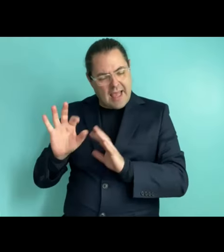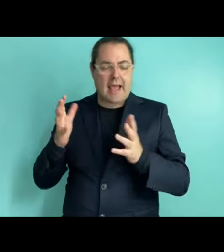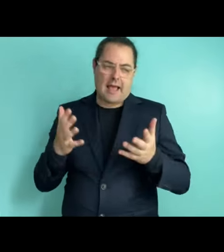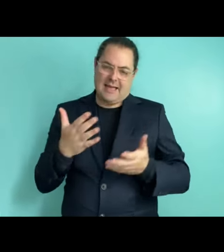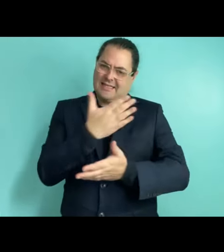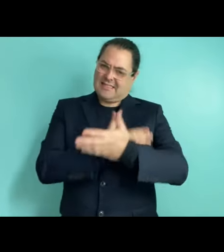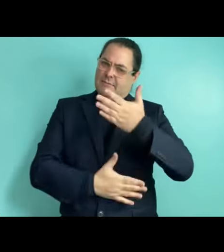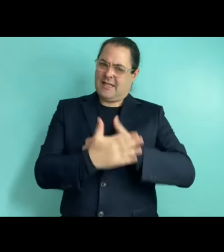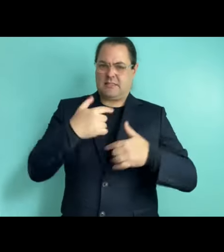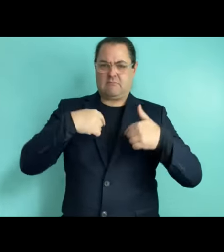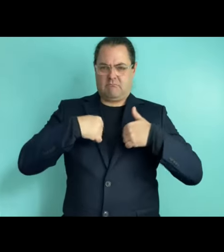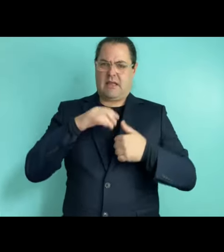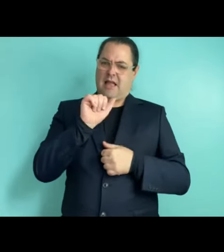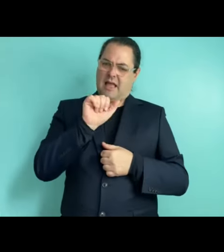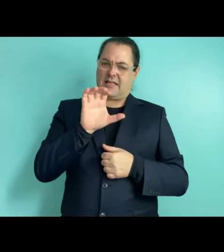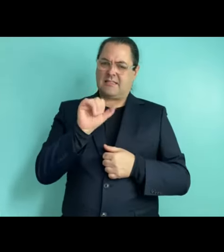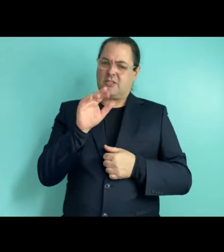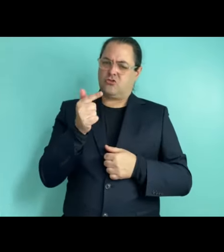for us at Accenture and we embrace it you know with open heart.